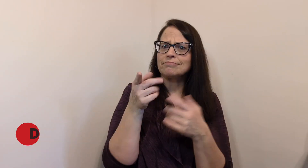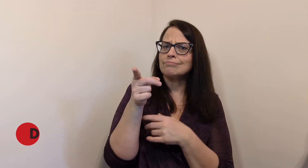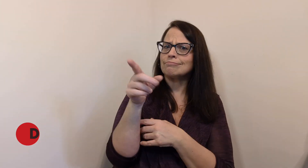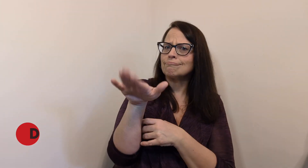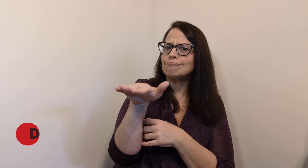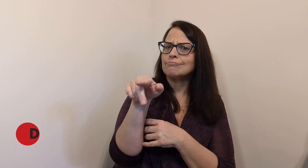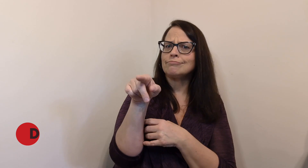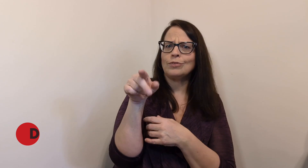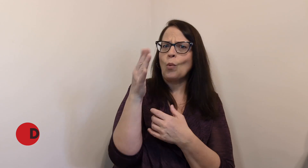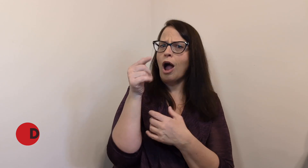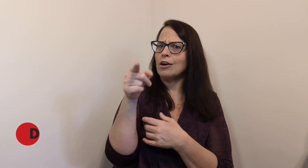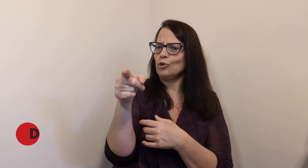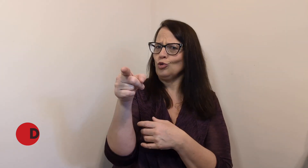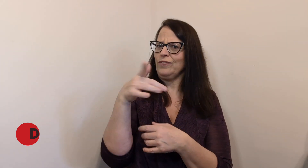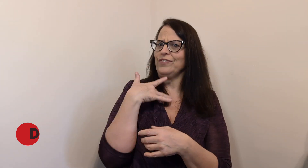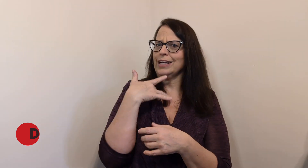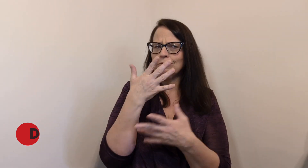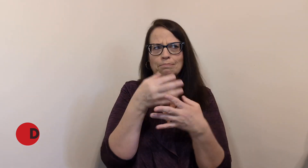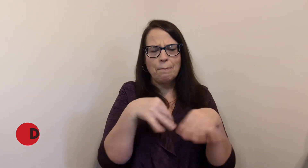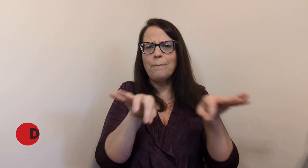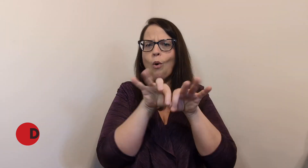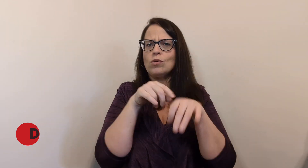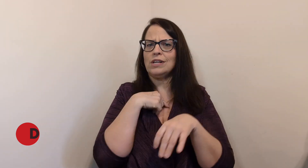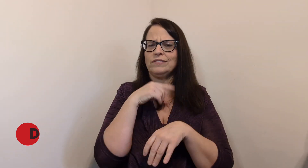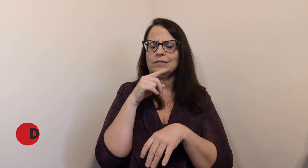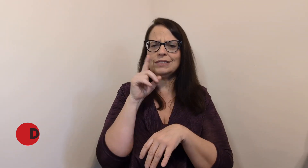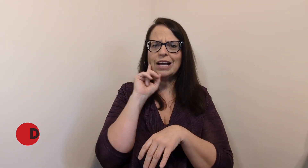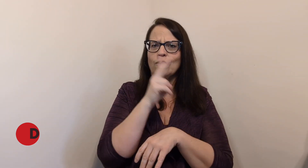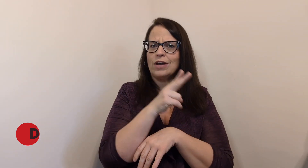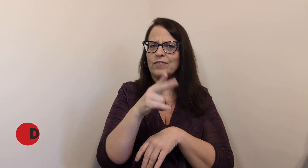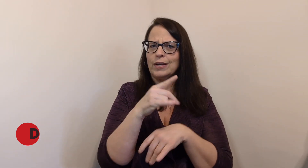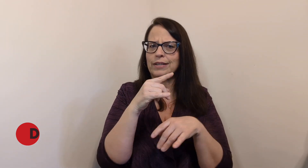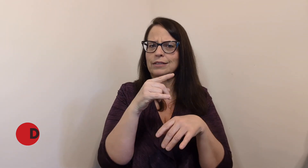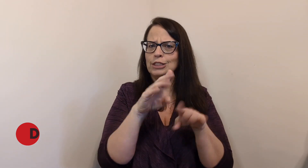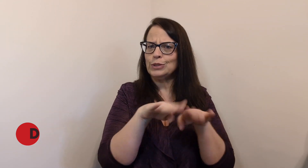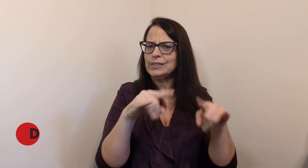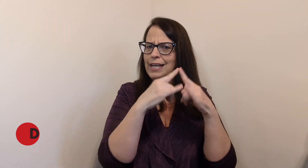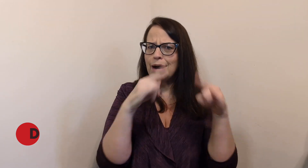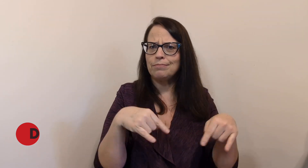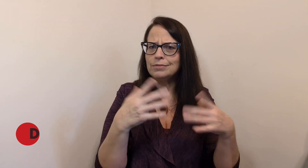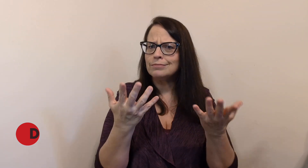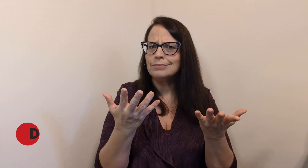[ROBYN]: Why is it important to you to have the Deaf/HOH Children's